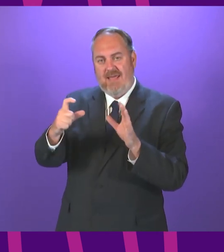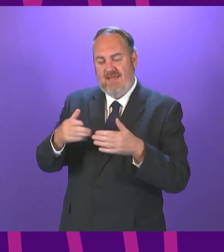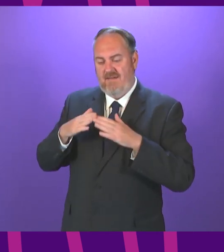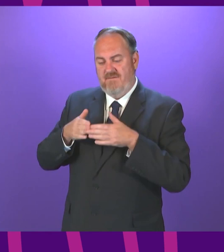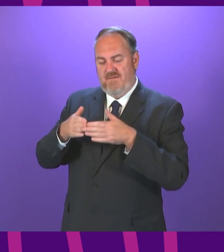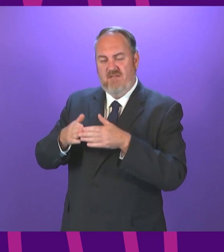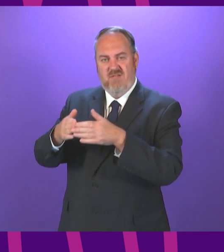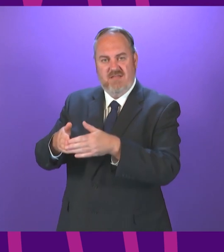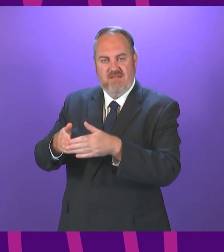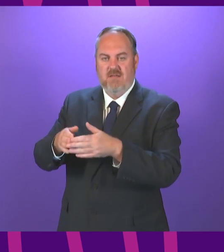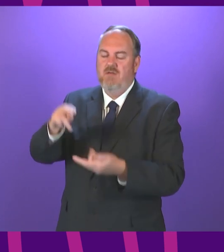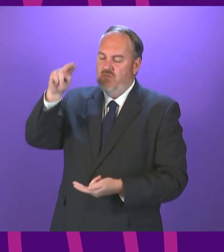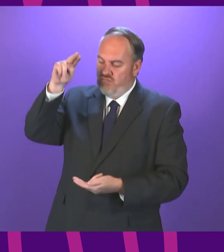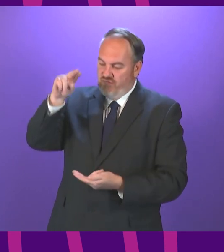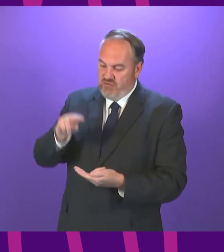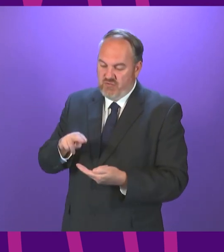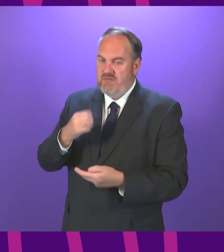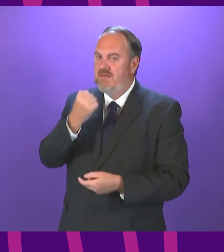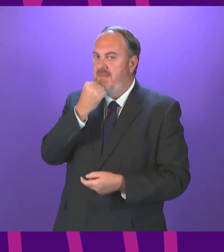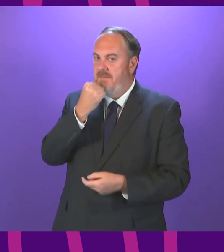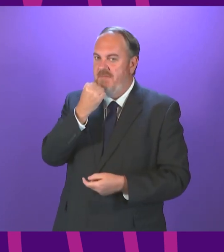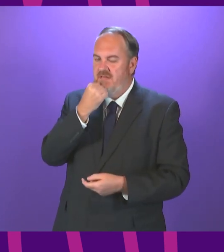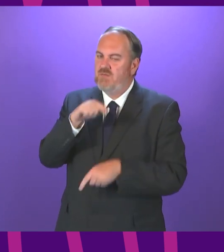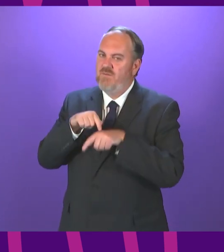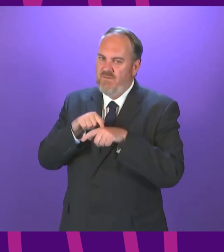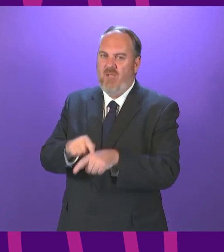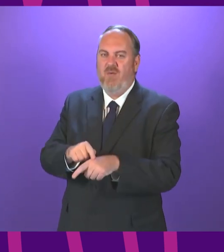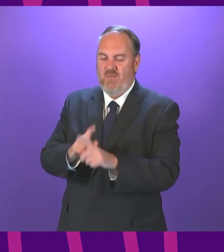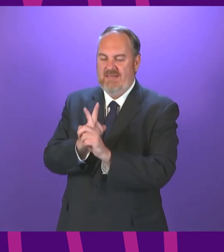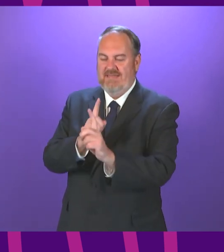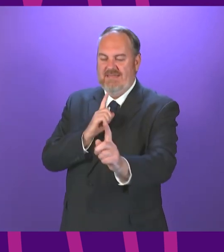with reduced passenger capacity, which is in line with physical distancing guidance.